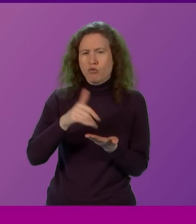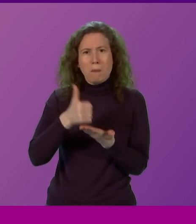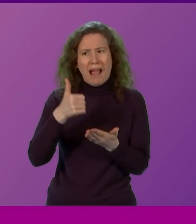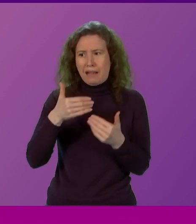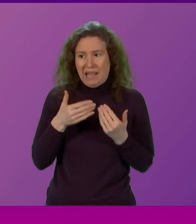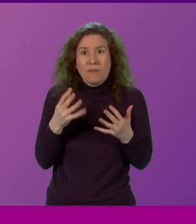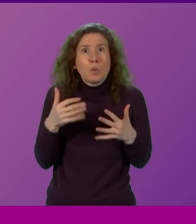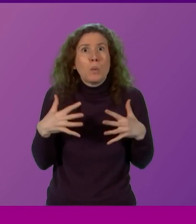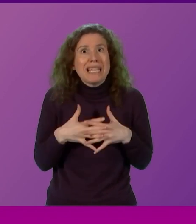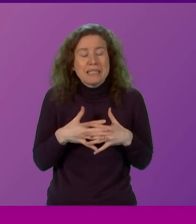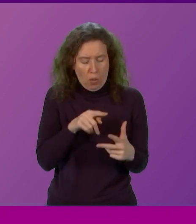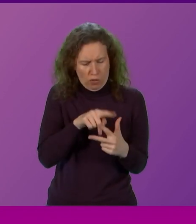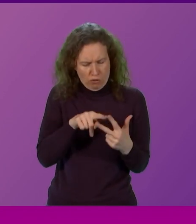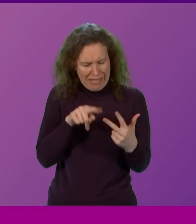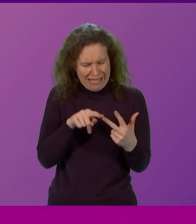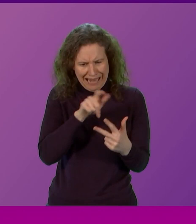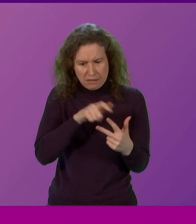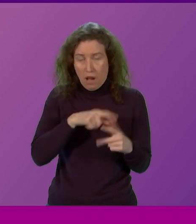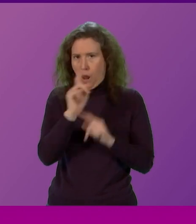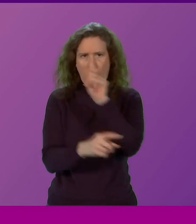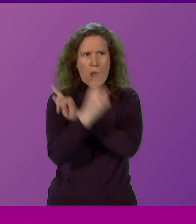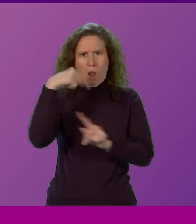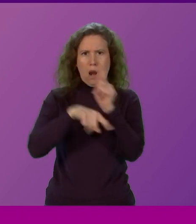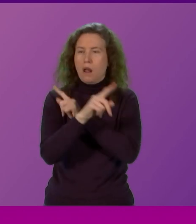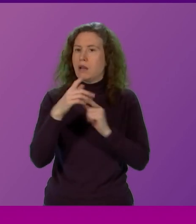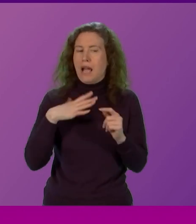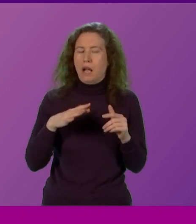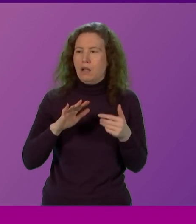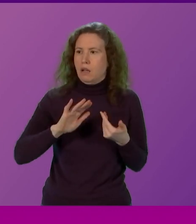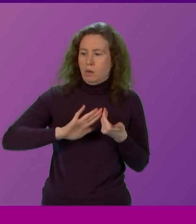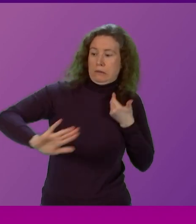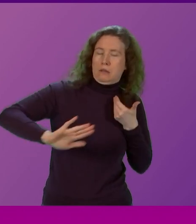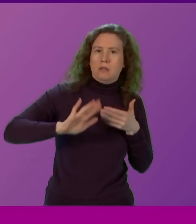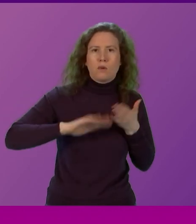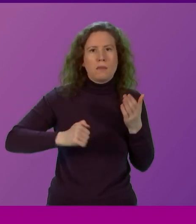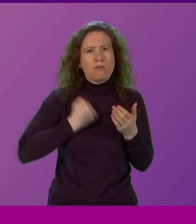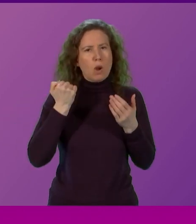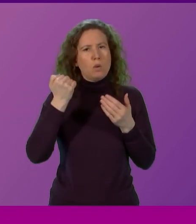Three candidates are falling over each other to distance themselves from their Government’s policies.